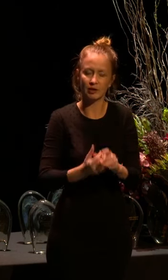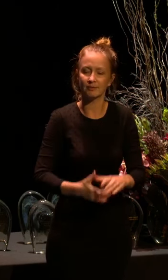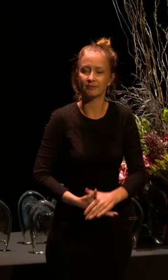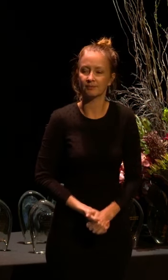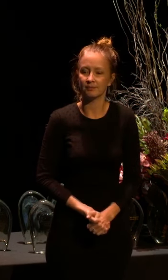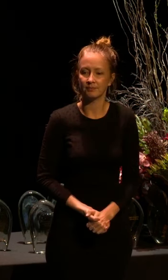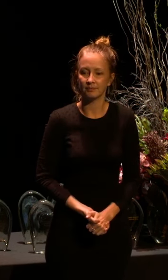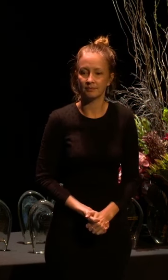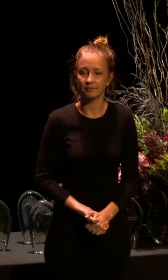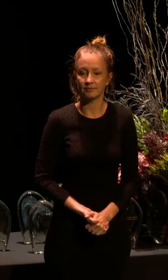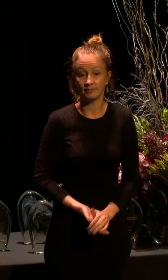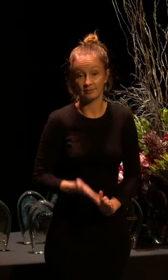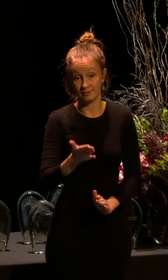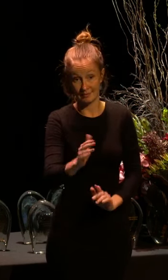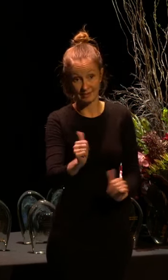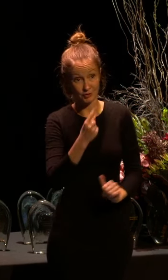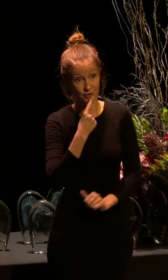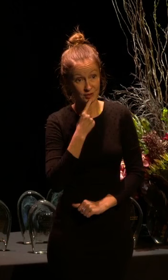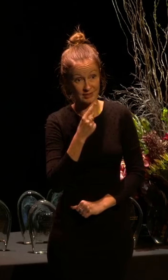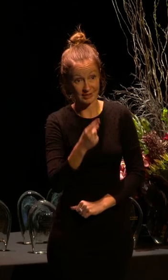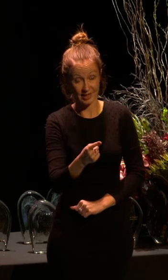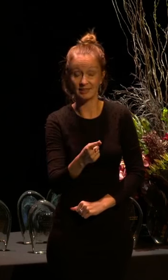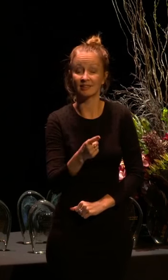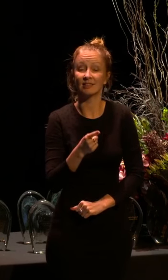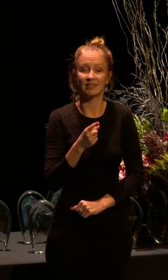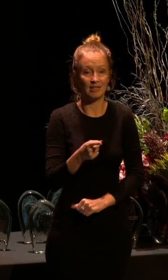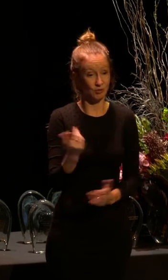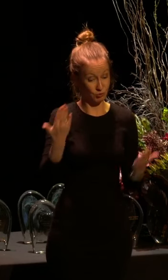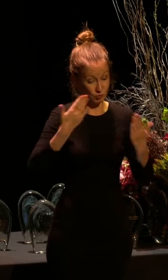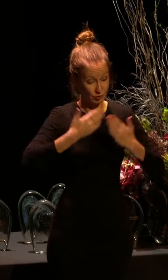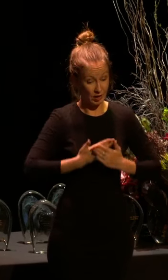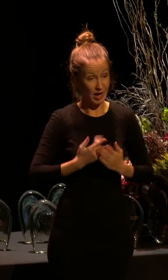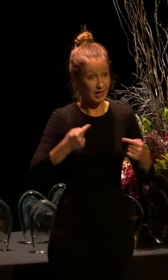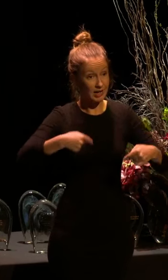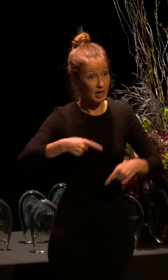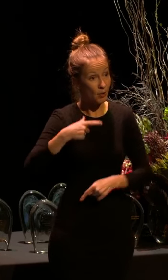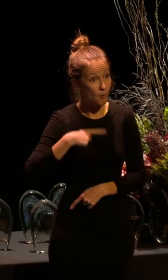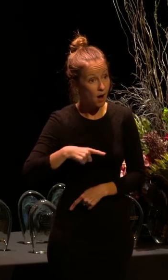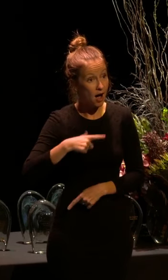we tonight award and celebrate eight remarkable artists.